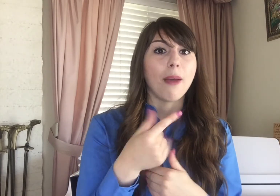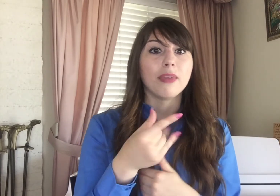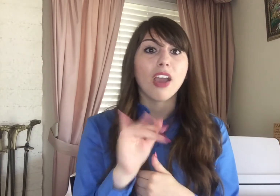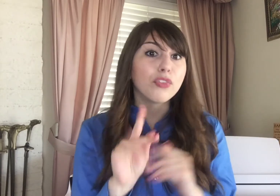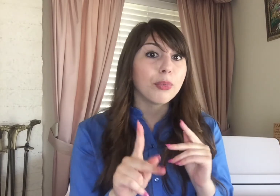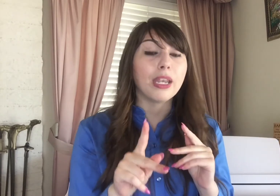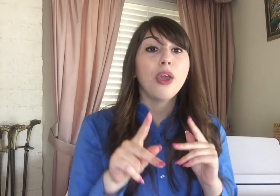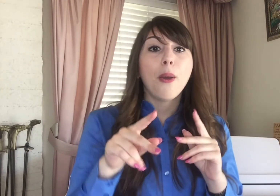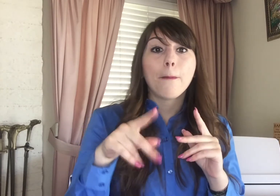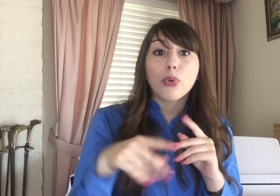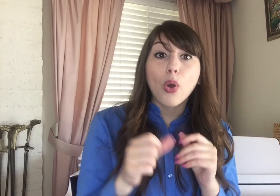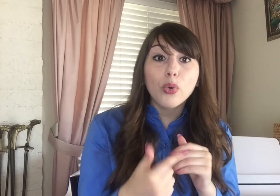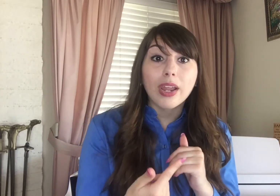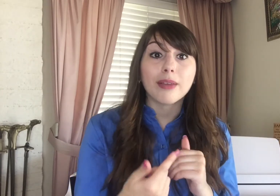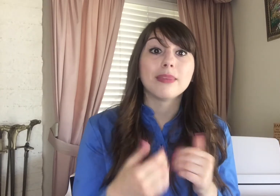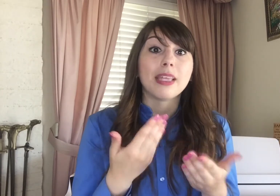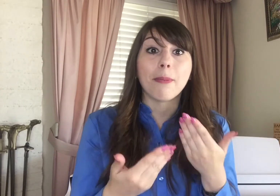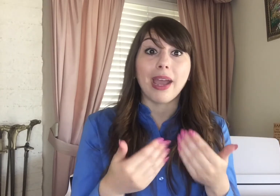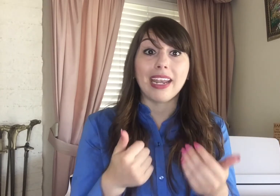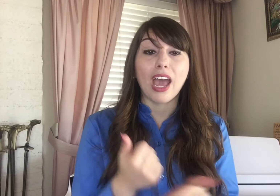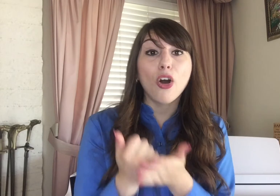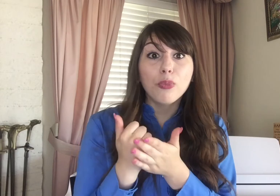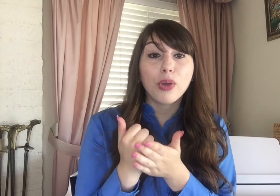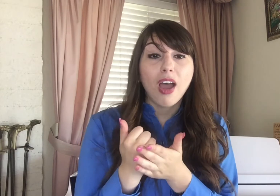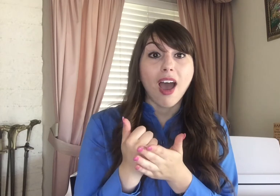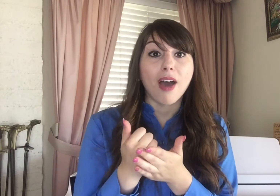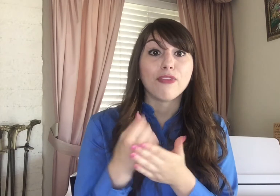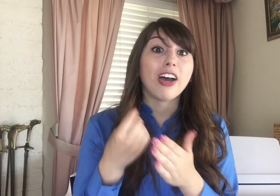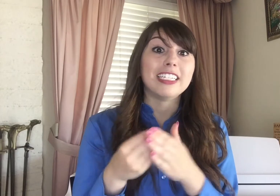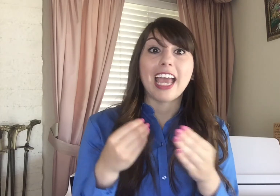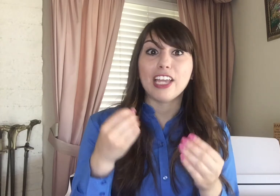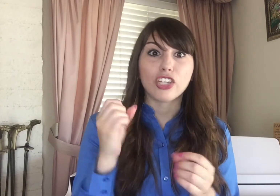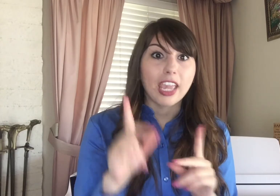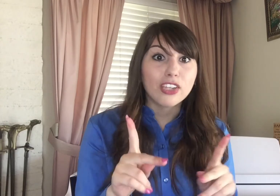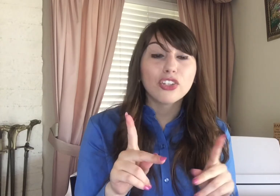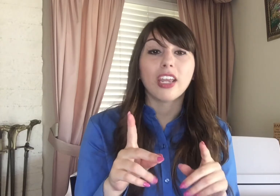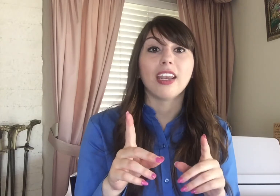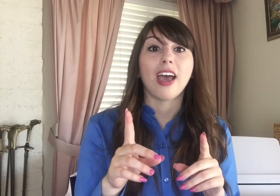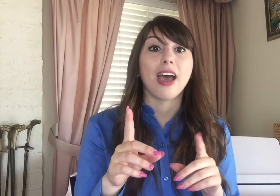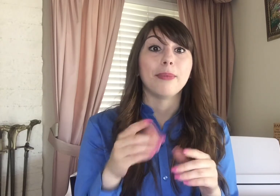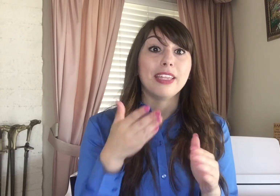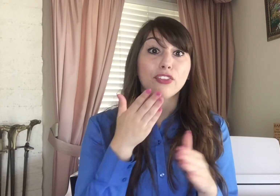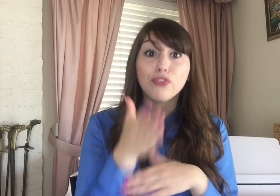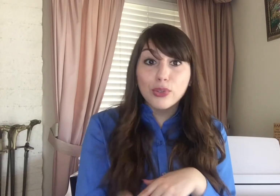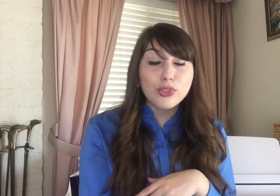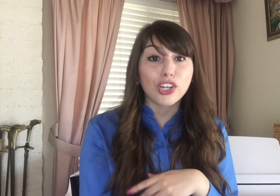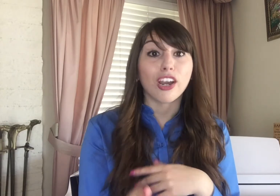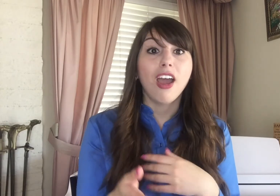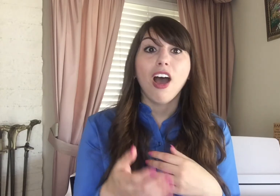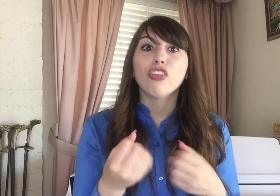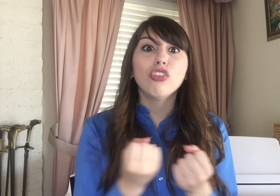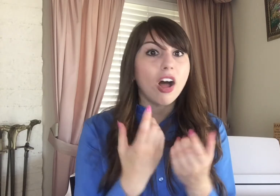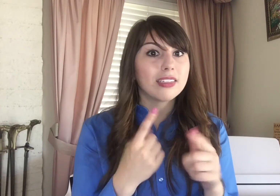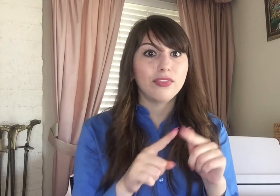government programs that might help fund education in the future, lots of